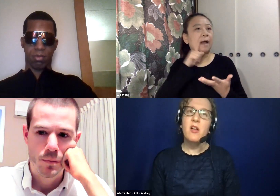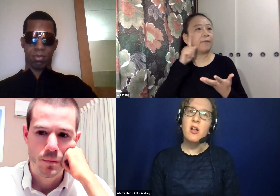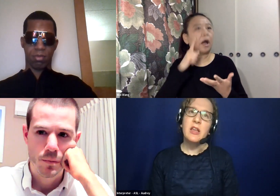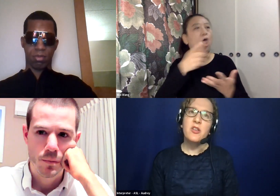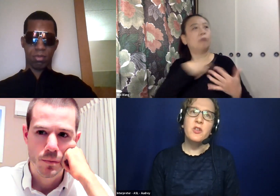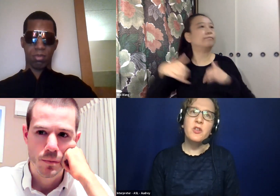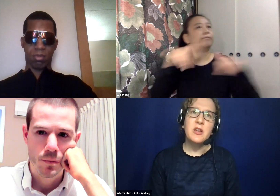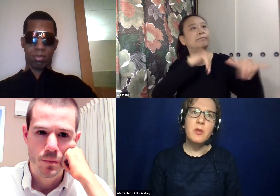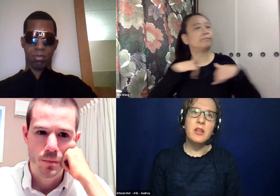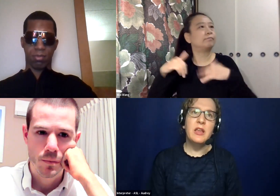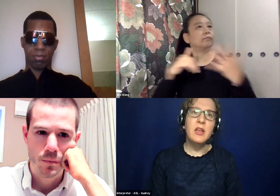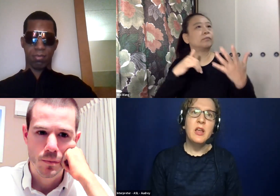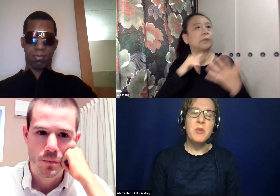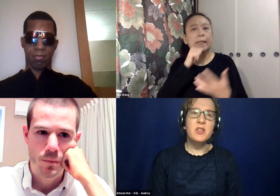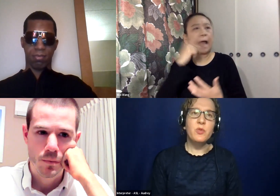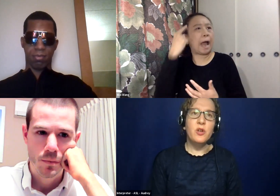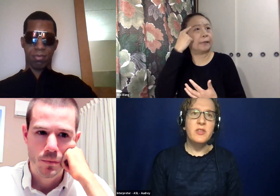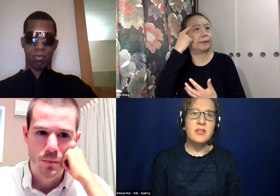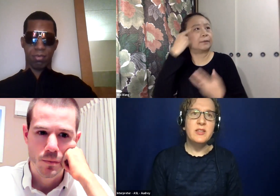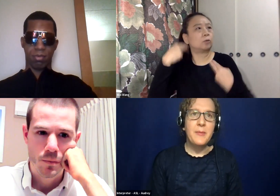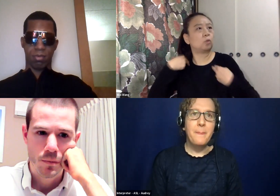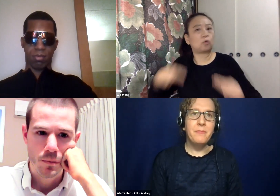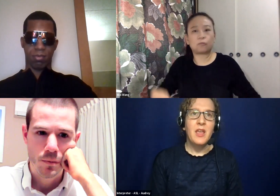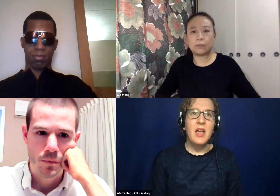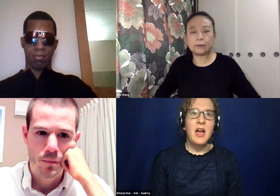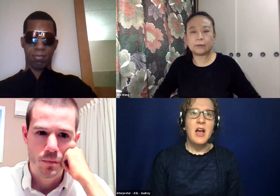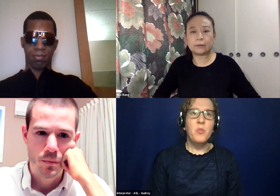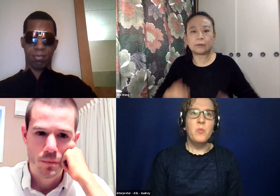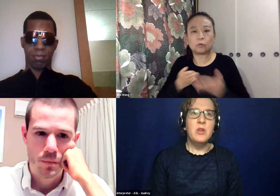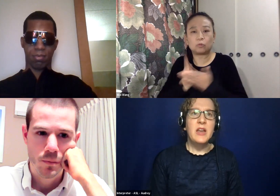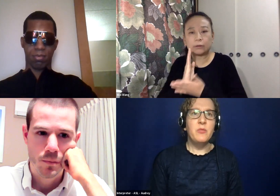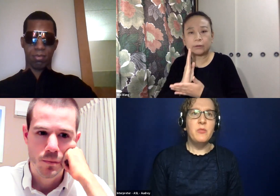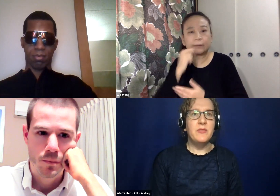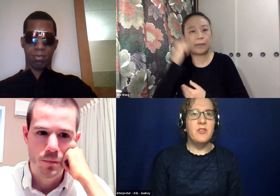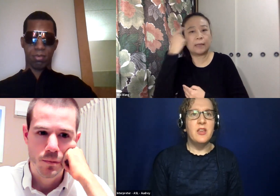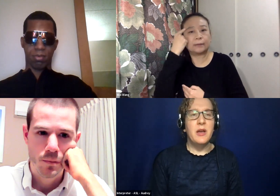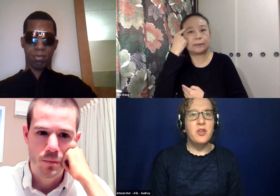At Gallaudet University, really because we're all the same, I didn't really have to think